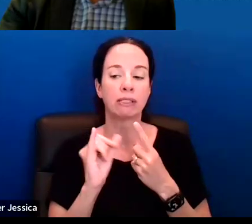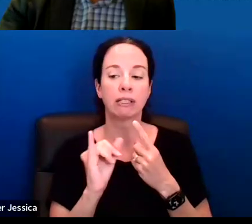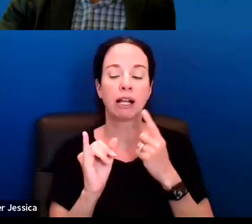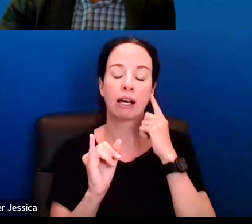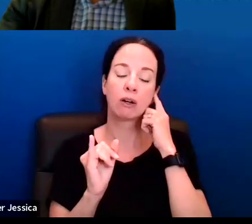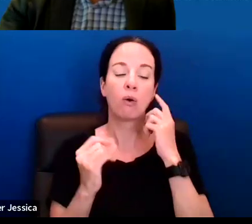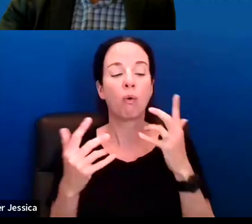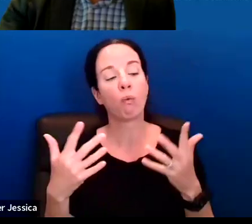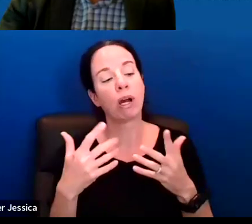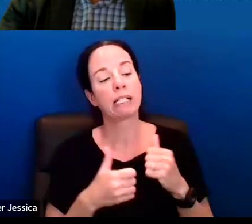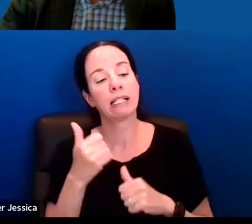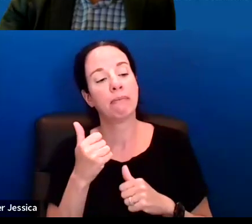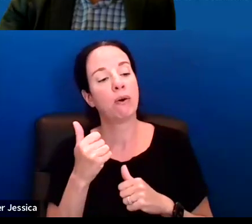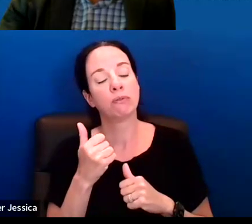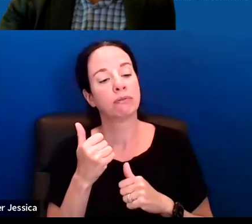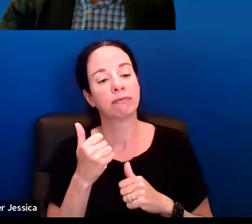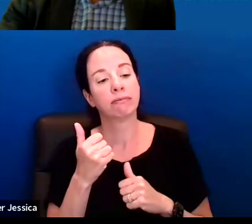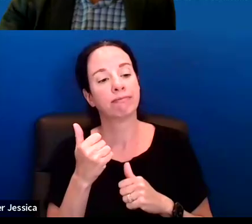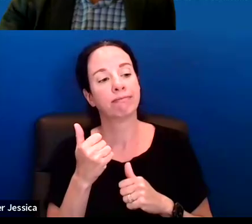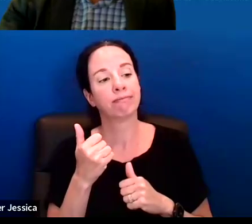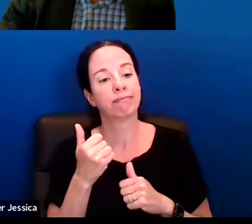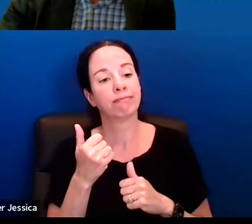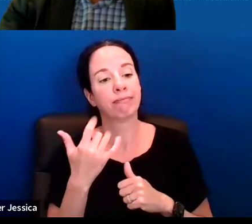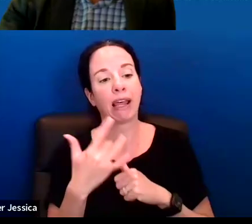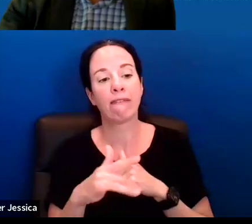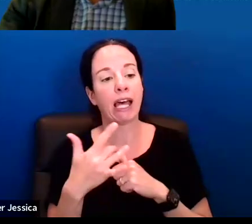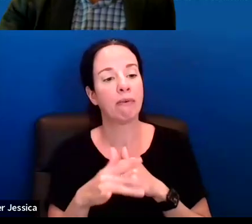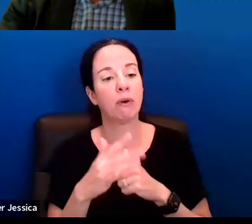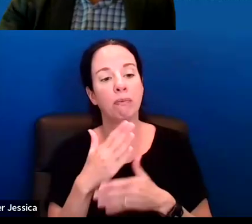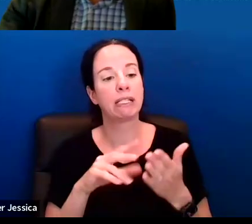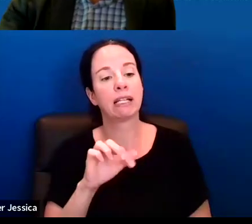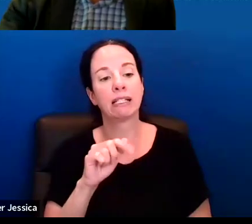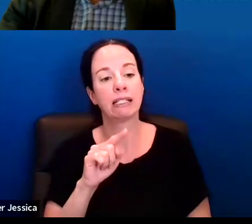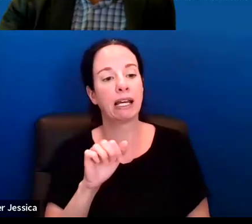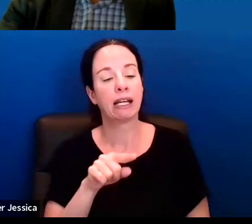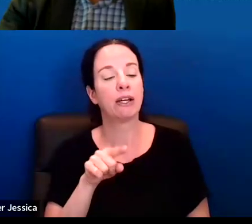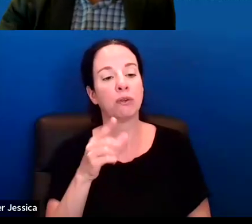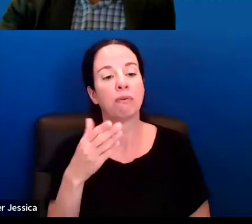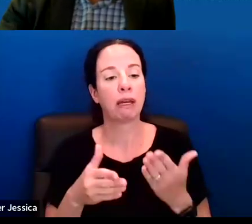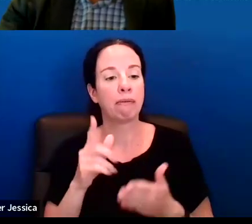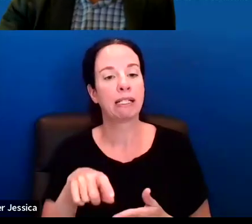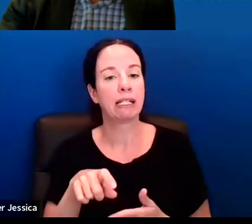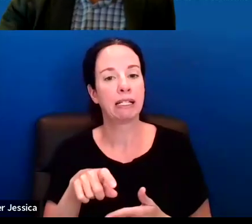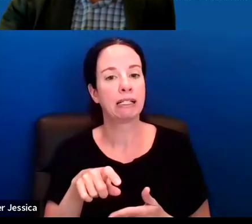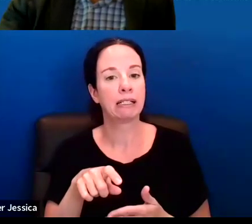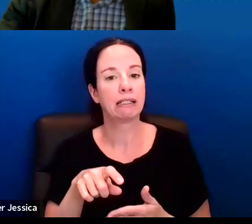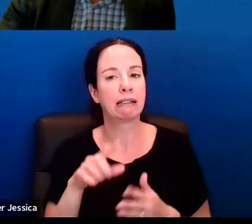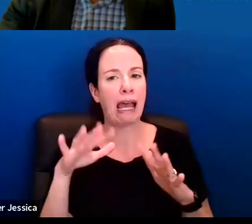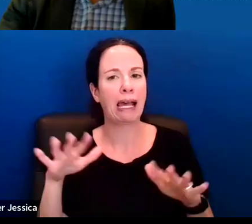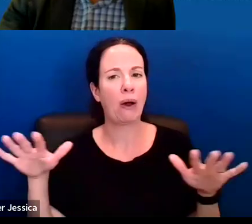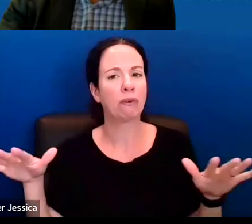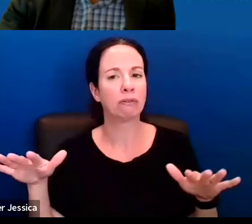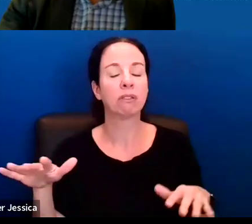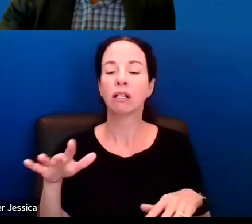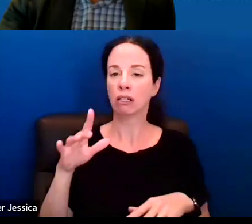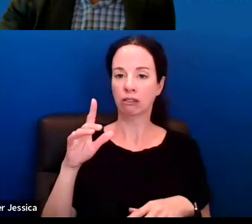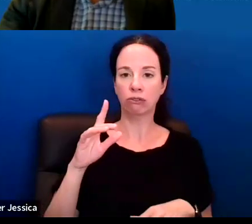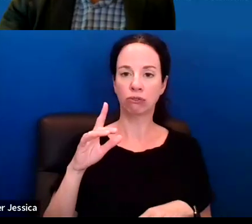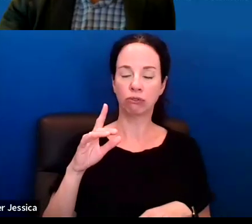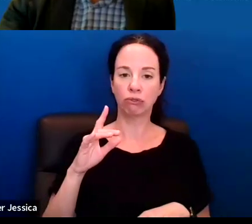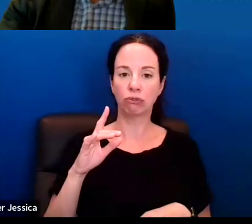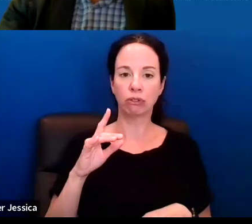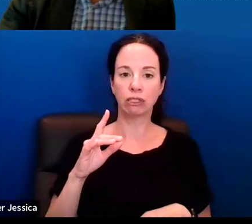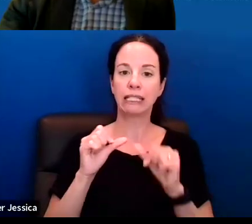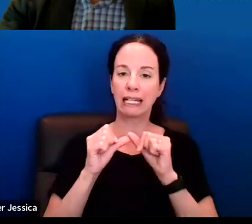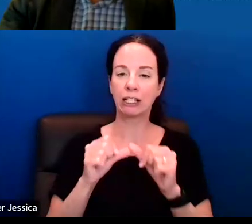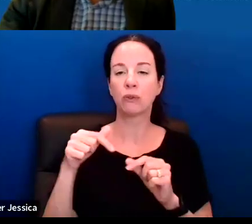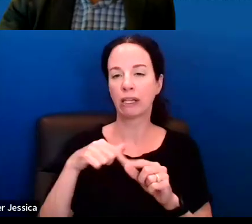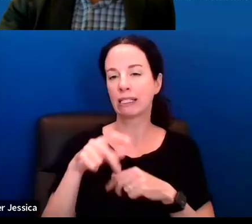what is the most prevalent piece of data that you…in order to continue this work, because we